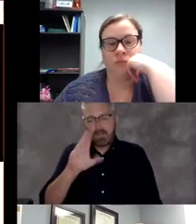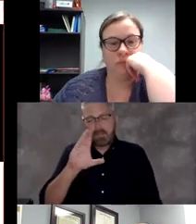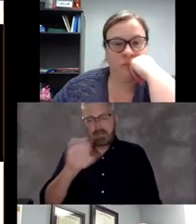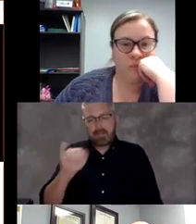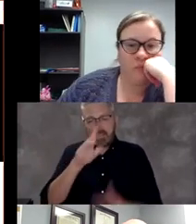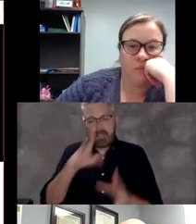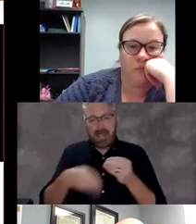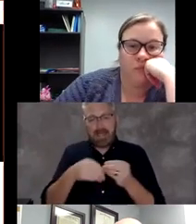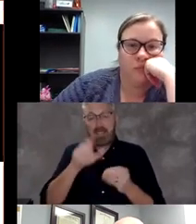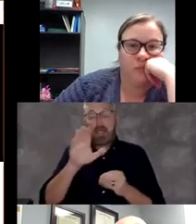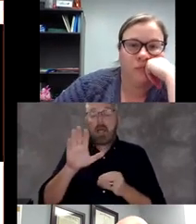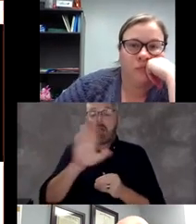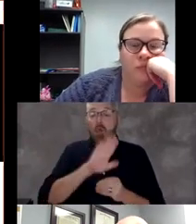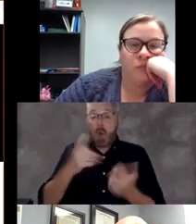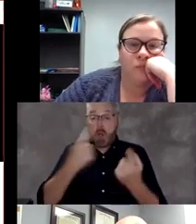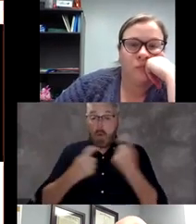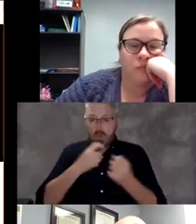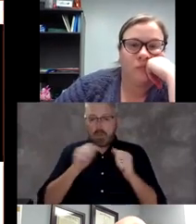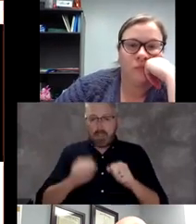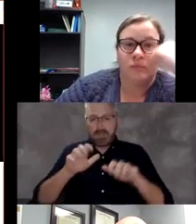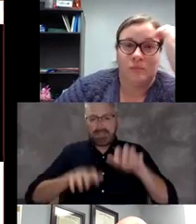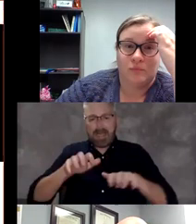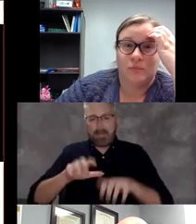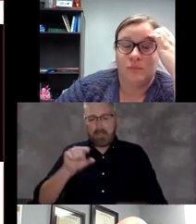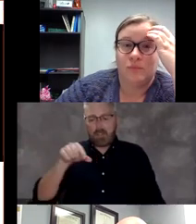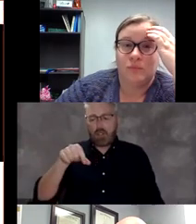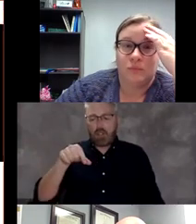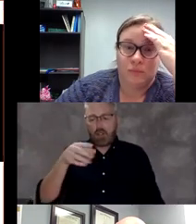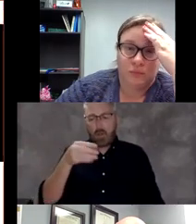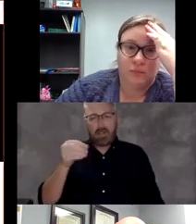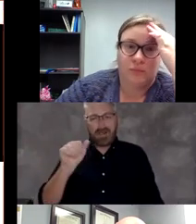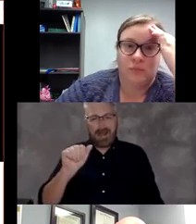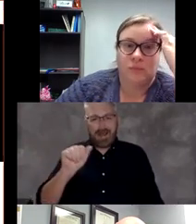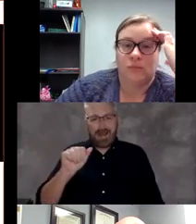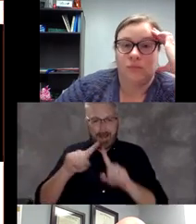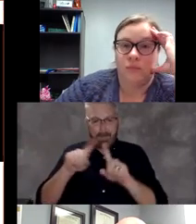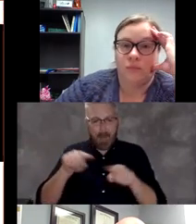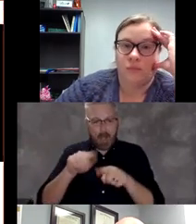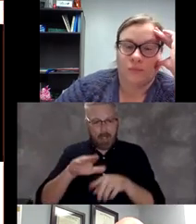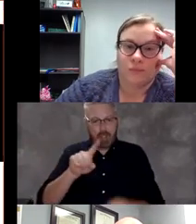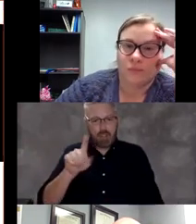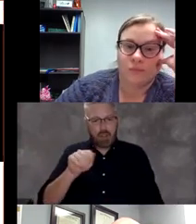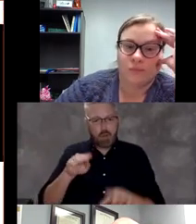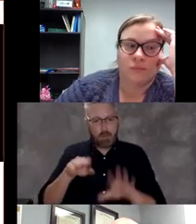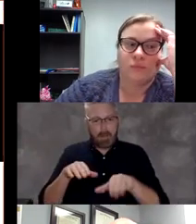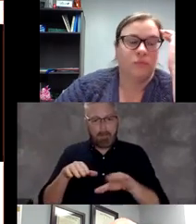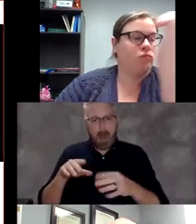QUESTIONS CAN BE DROPPED IN THE Q&A BOX.